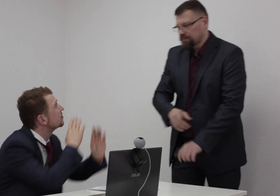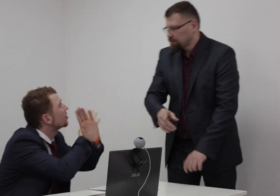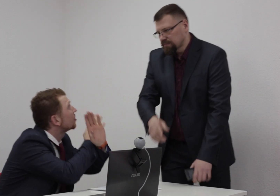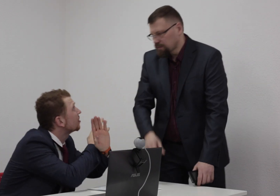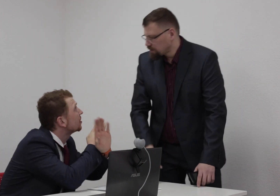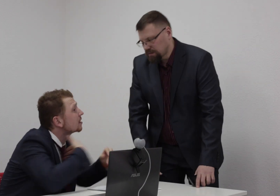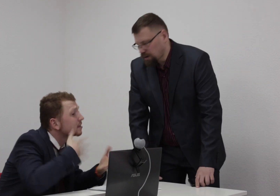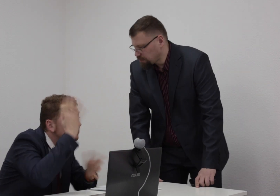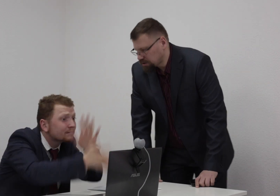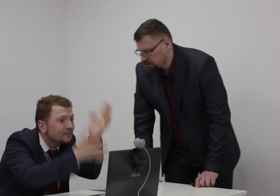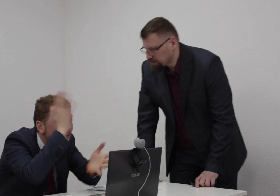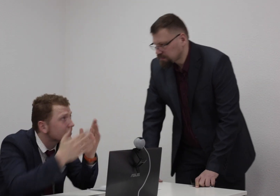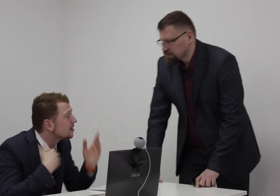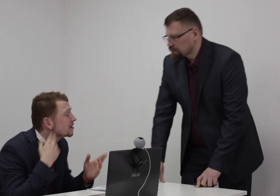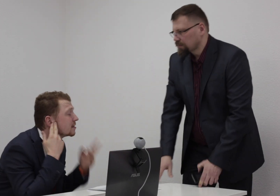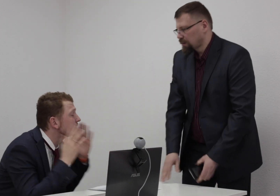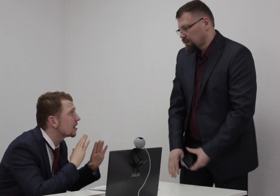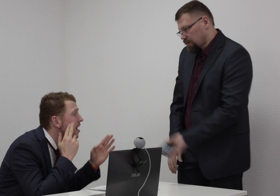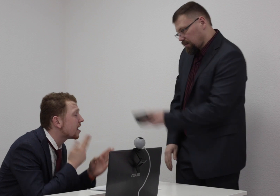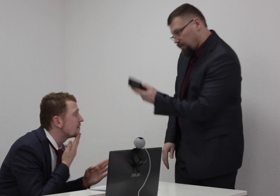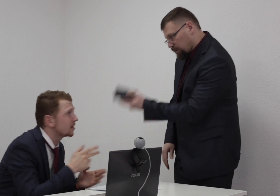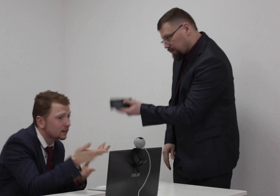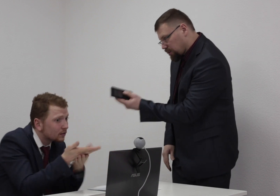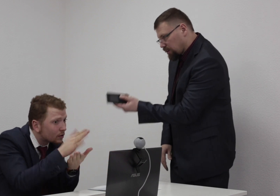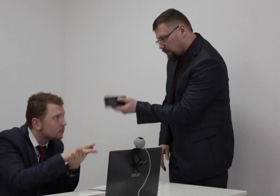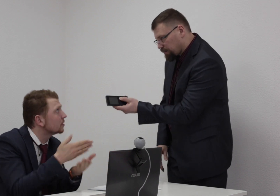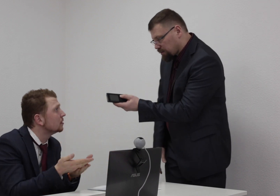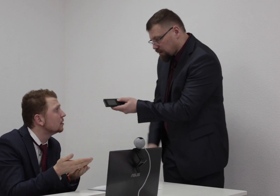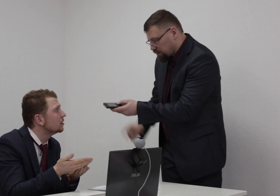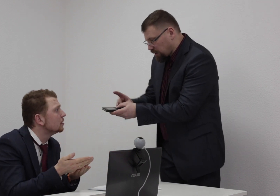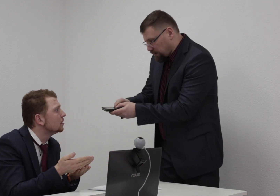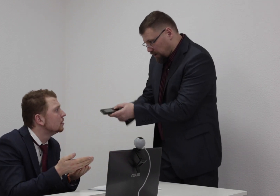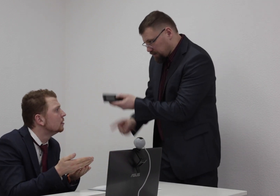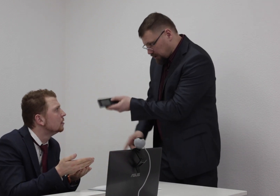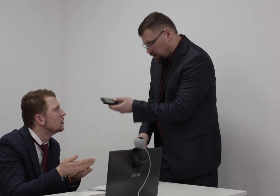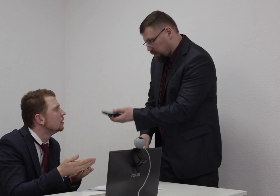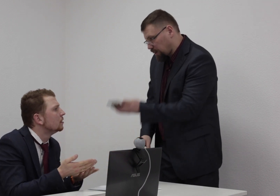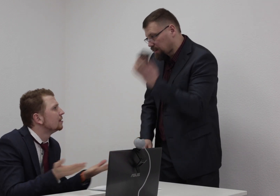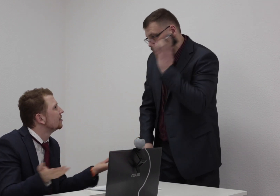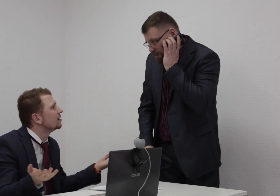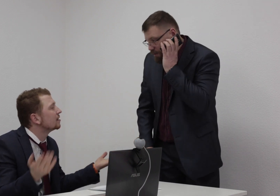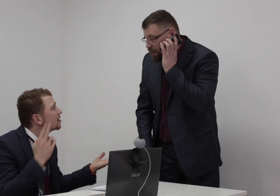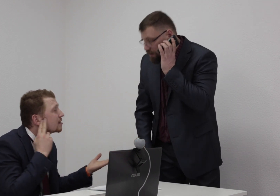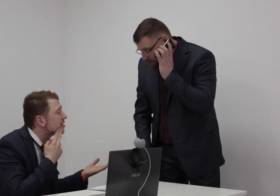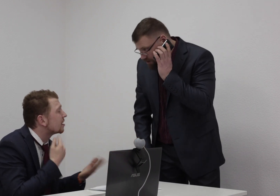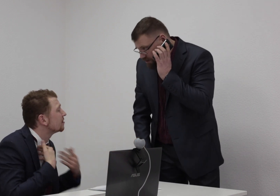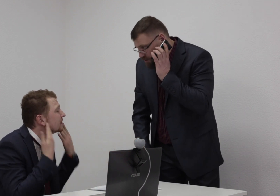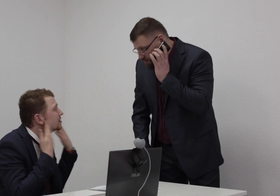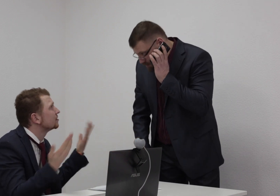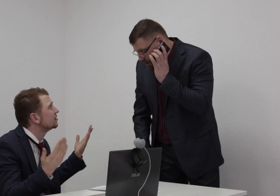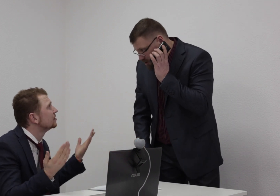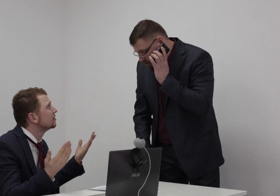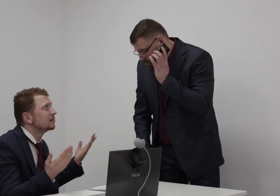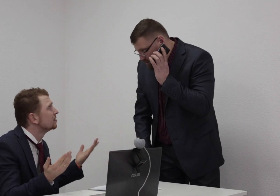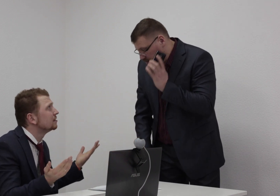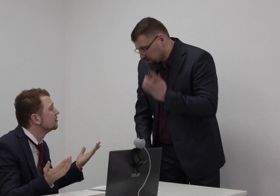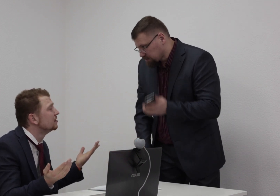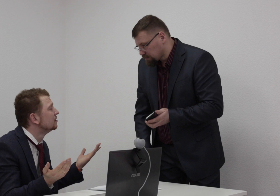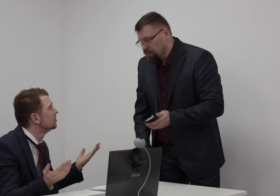It's blocked? I need it to sign! But I’m Deaf; I cannot use the cell phone.